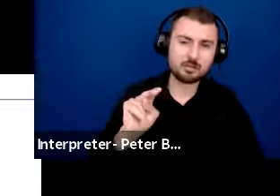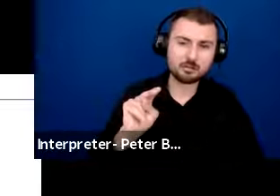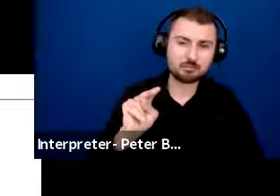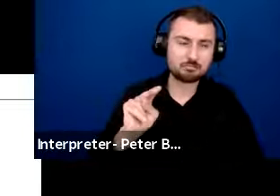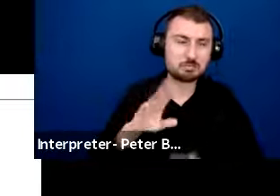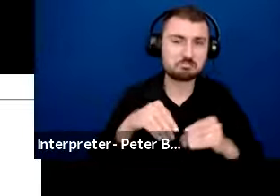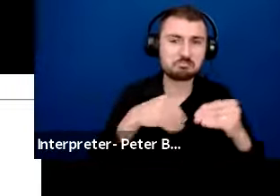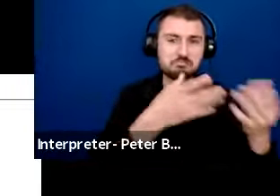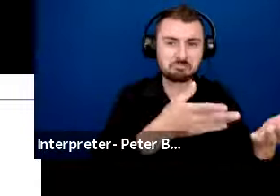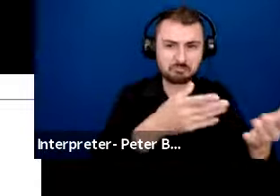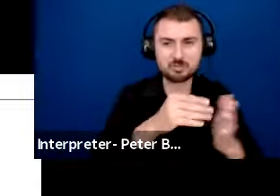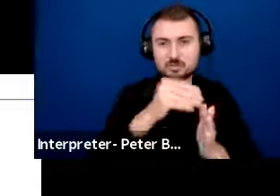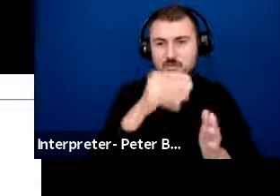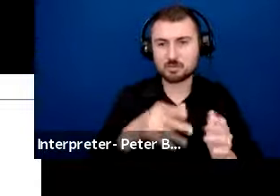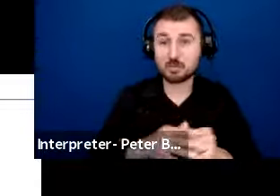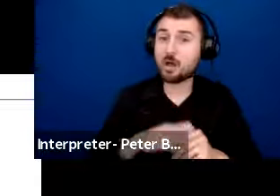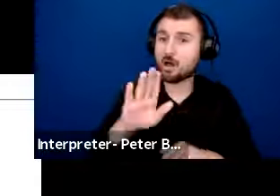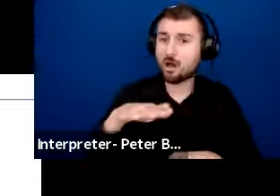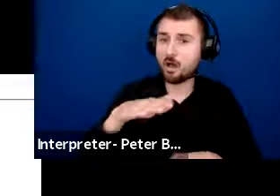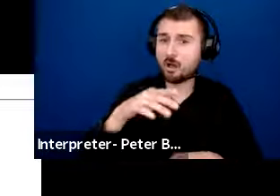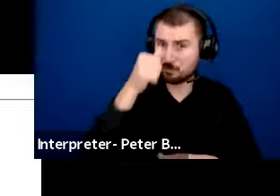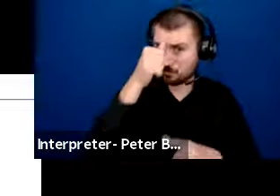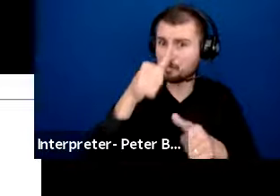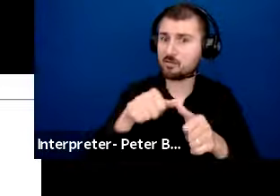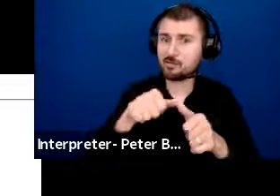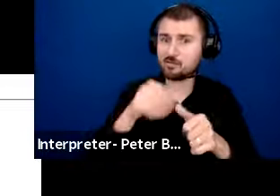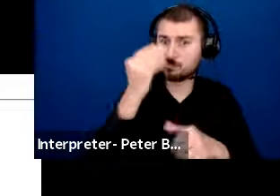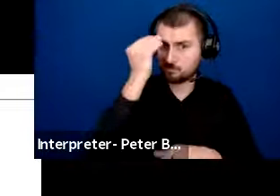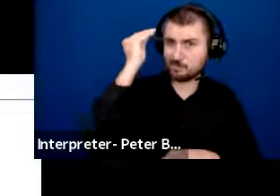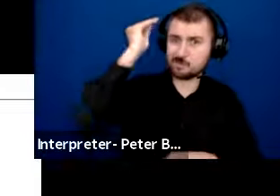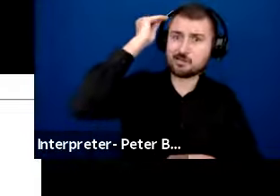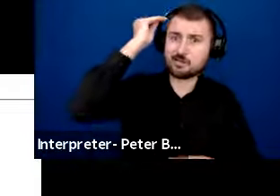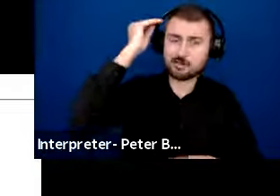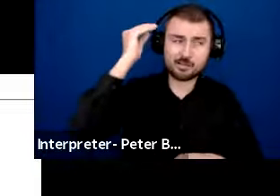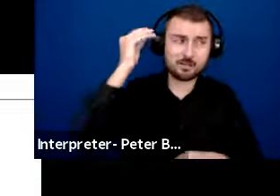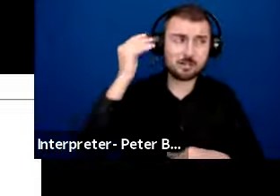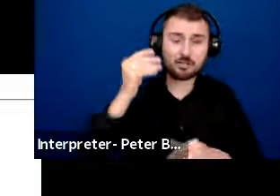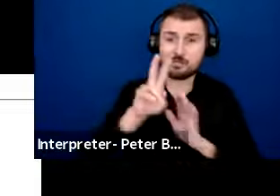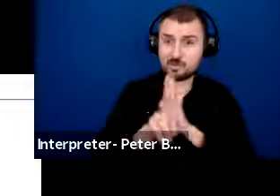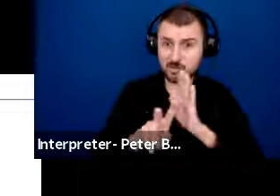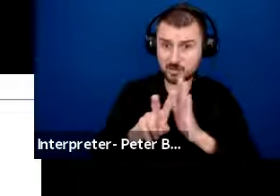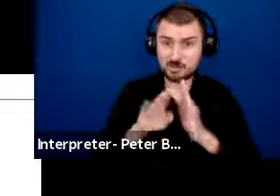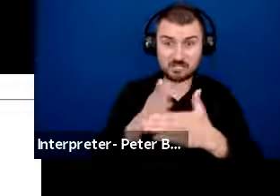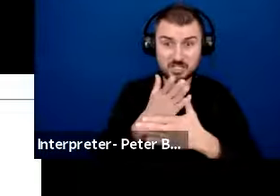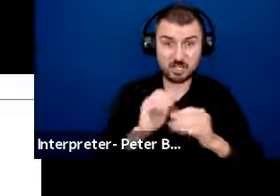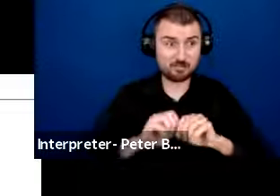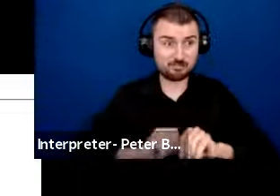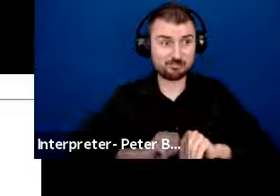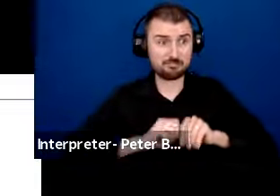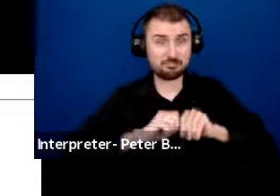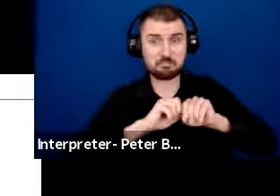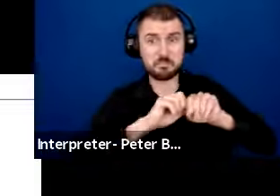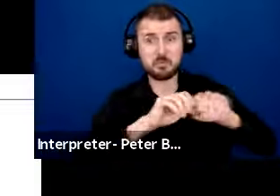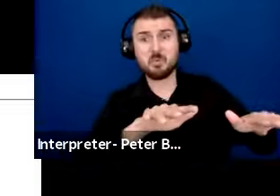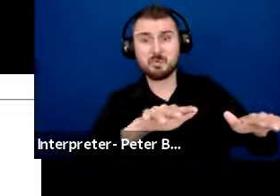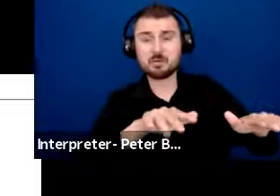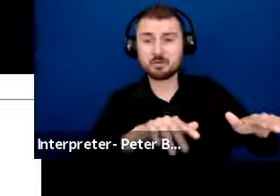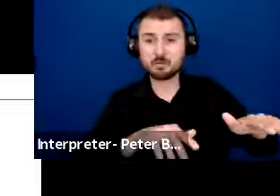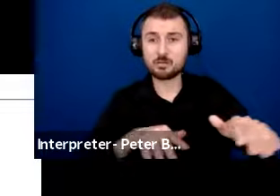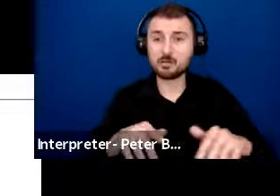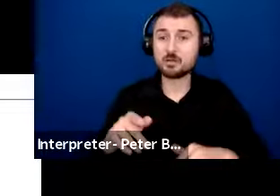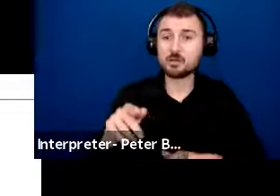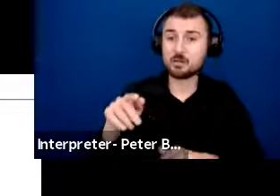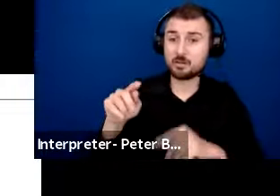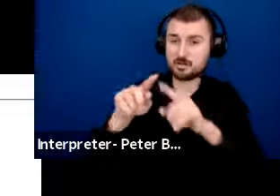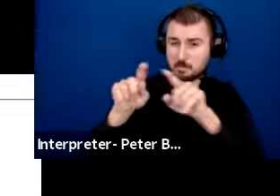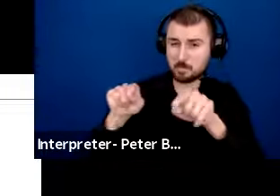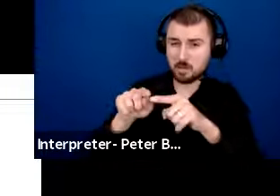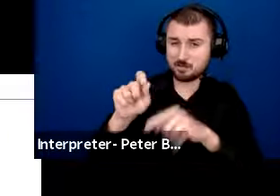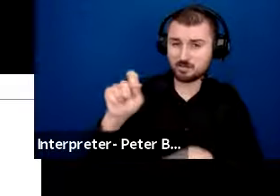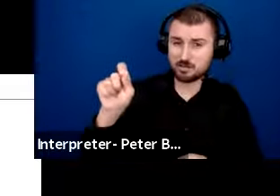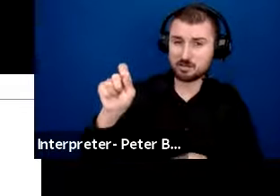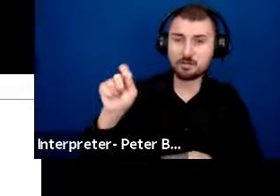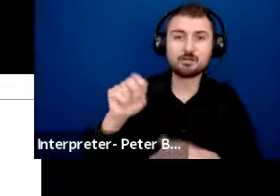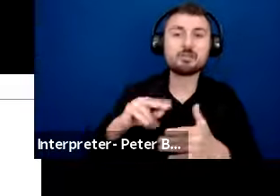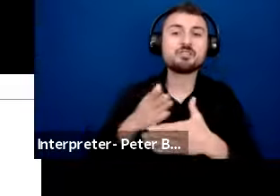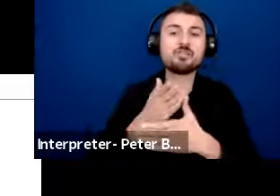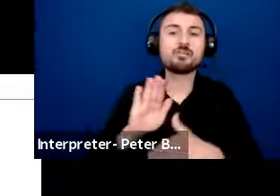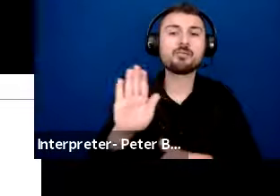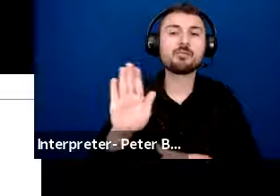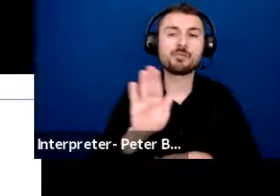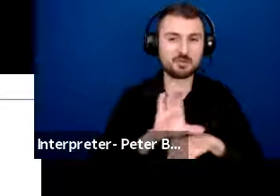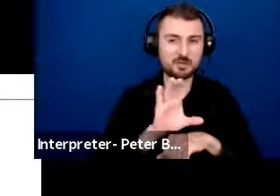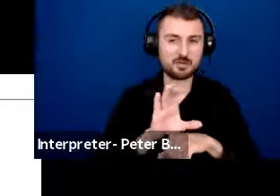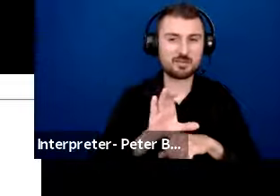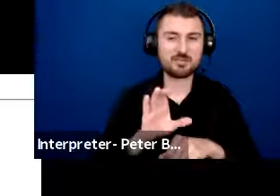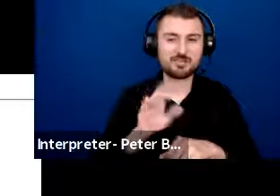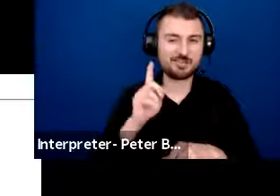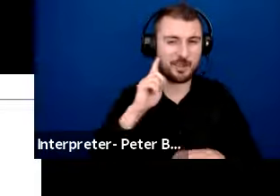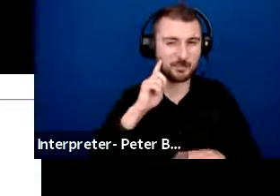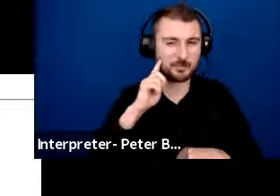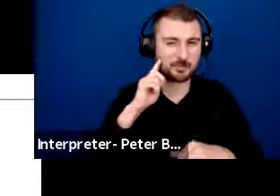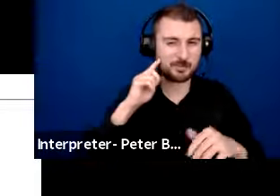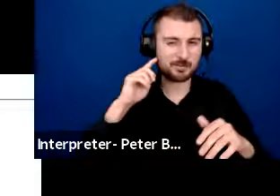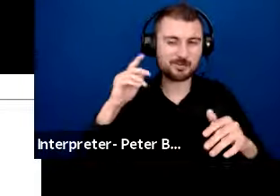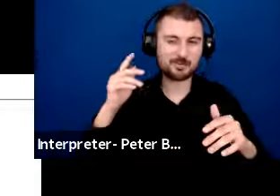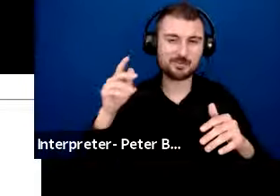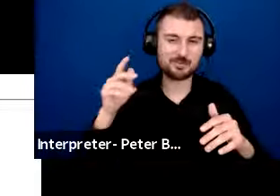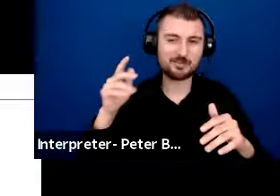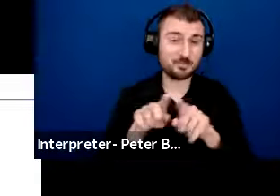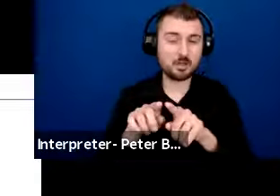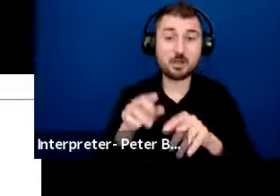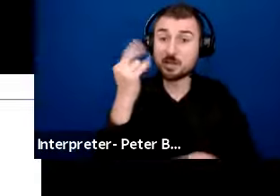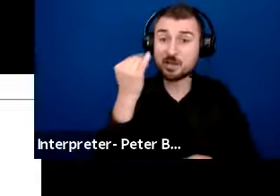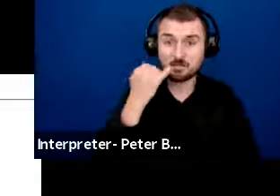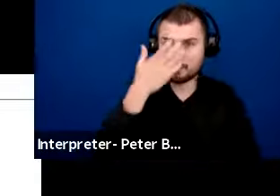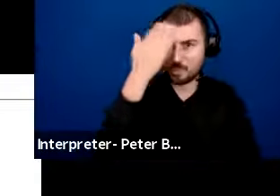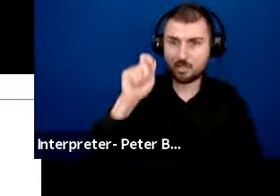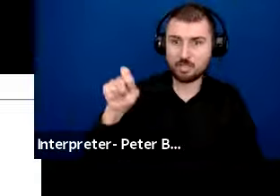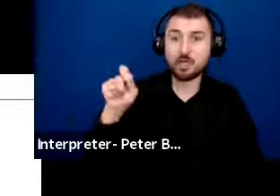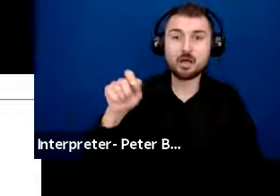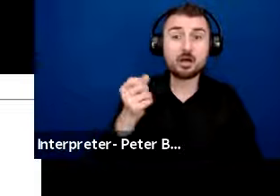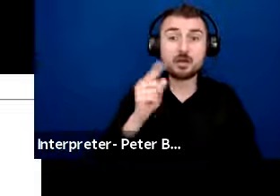So another tip for- engagement give yourself a break from talking and share a video clip or a simulation you find online that you can share with your students.